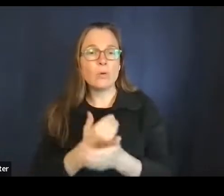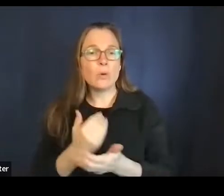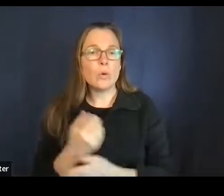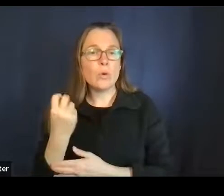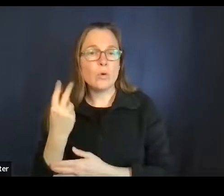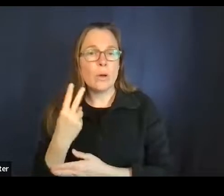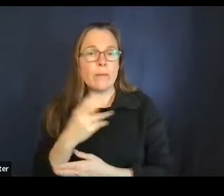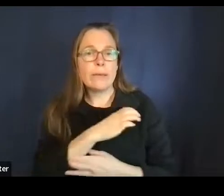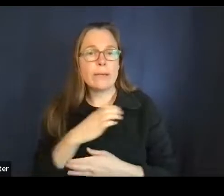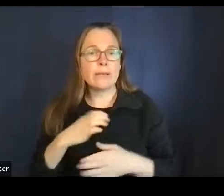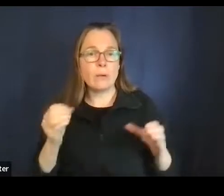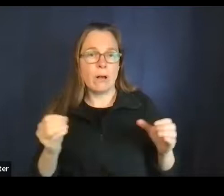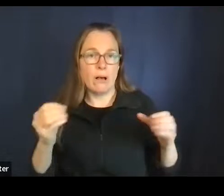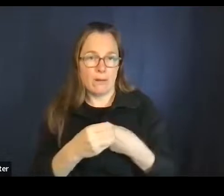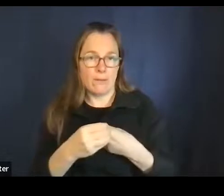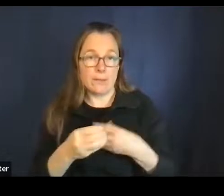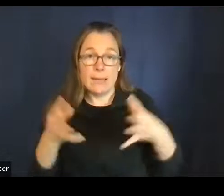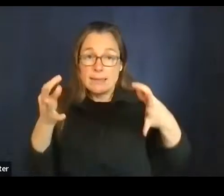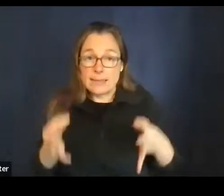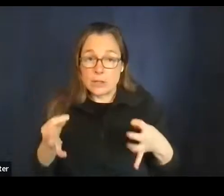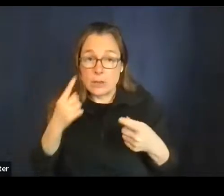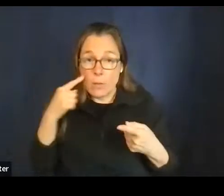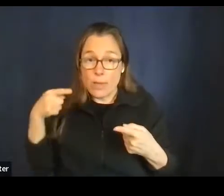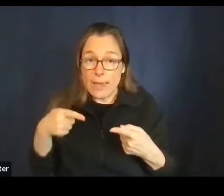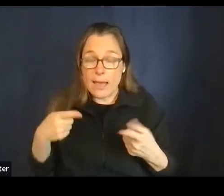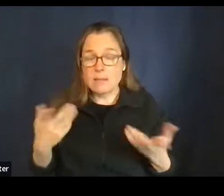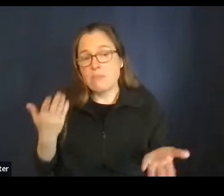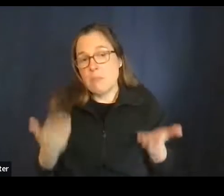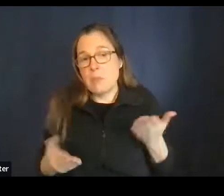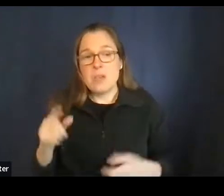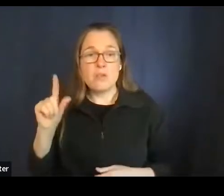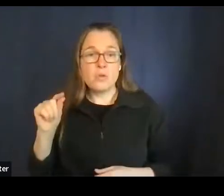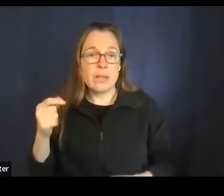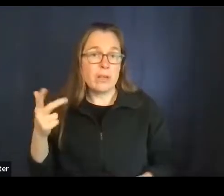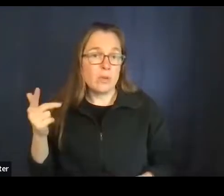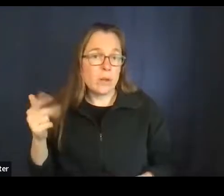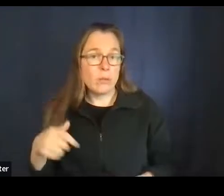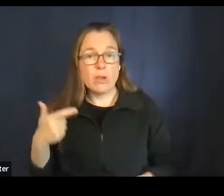So the decisions for that will probably take place, I would think, in 2023 or 2024 at the latest.